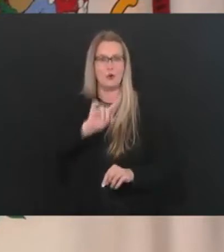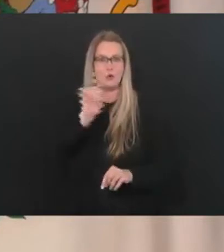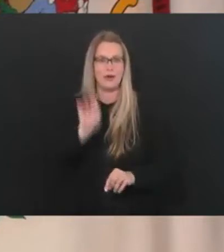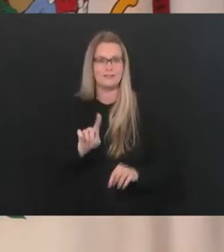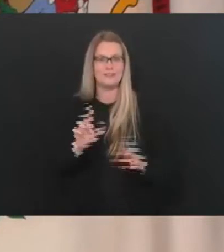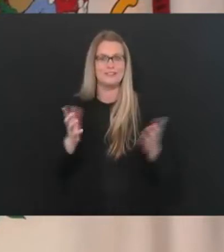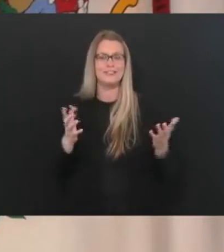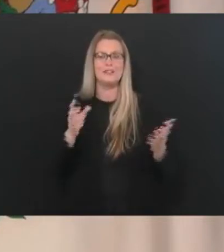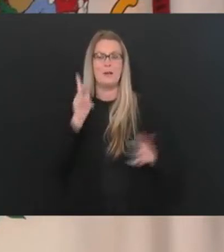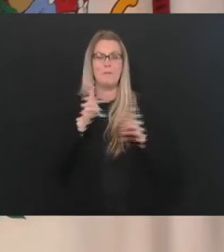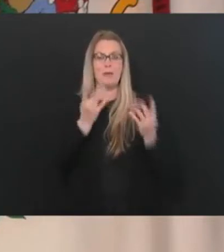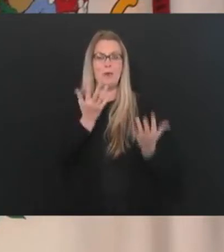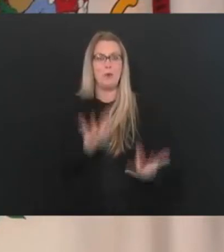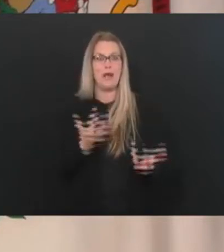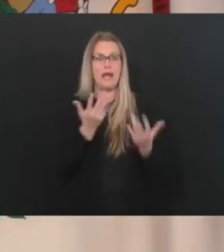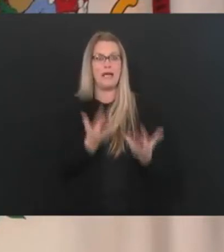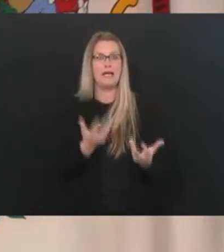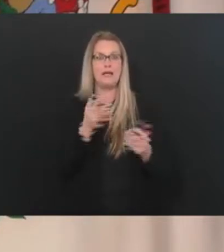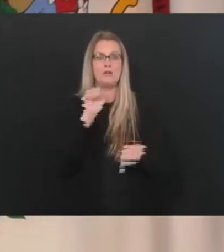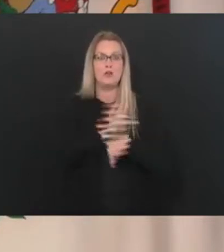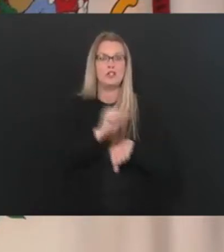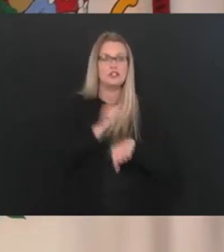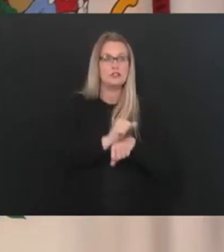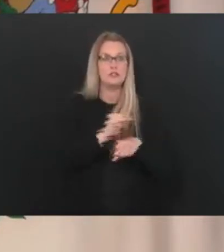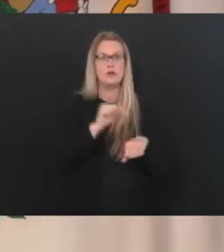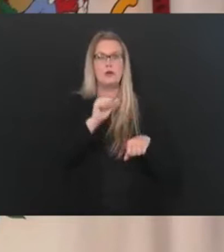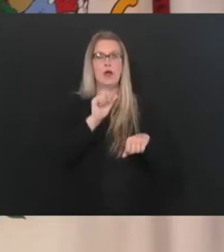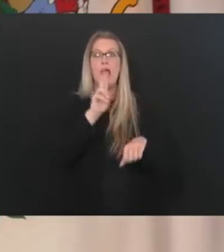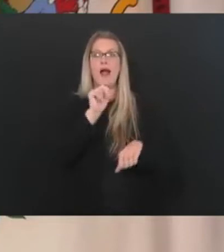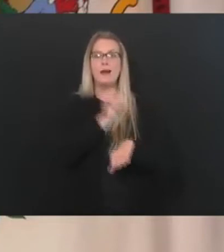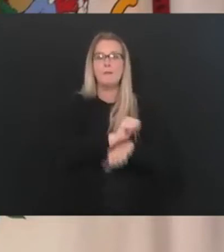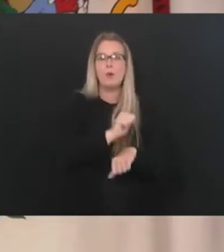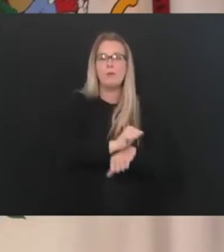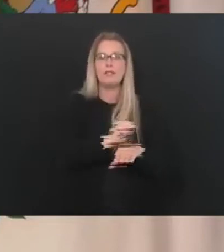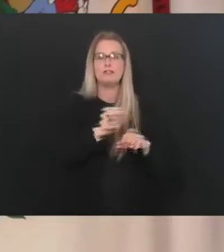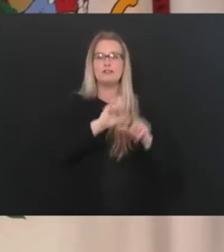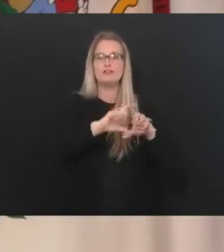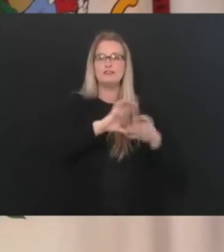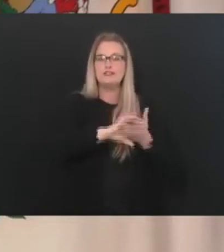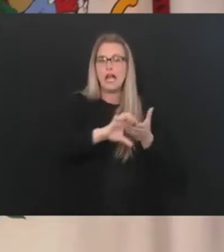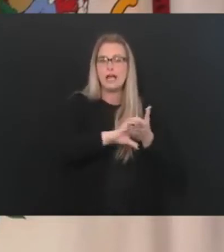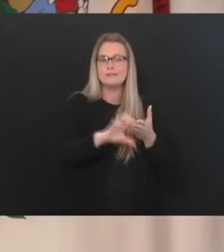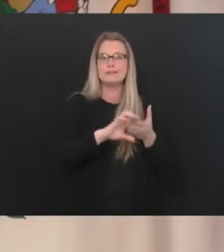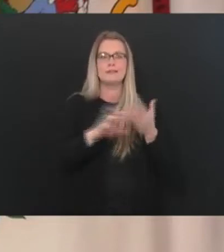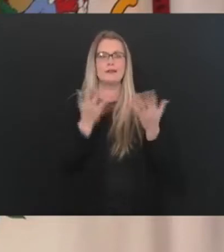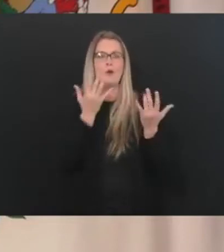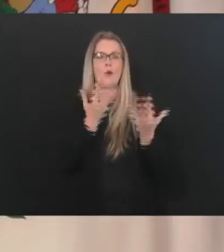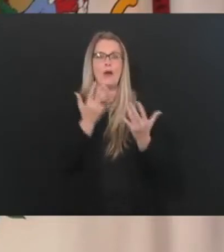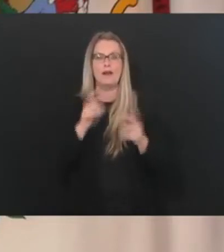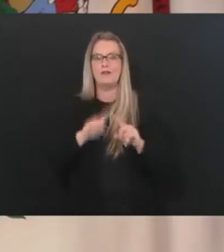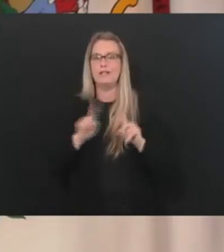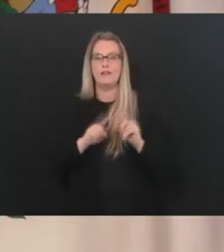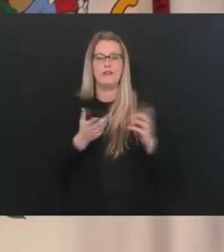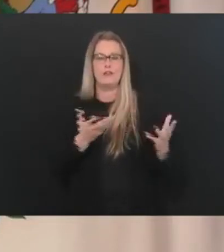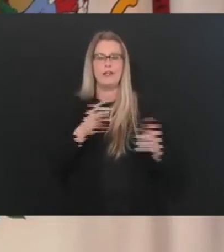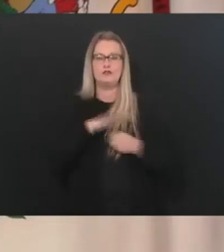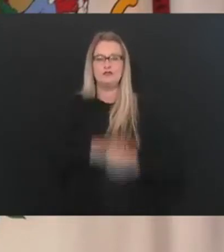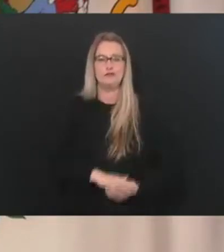I'VE HAD TO QUESTION TWICE, AND I CAN'T STAND TO HAVE THE QUESTION OVER AND OVER ABOUT PEOPLE THAT ARE SITTING HOME AND WAITING ON THEIR UNEMPLOYMENT